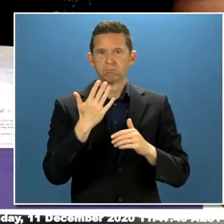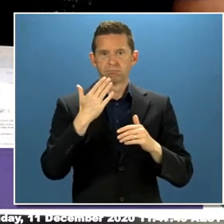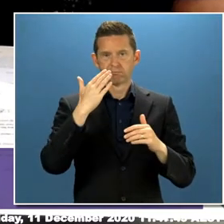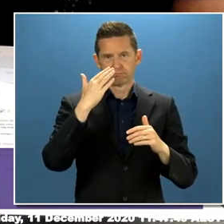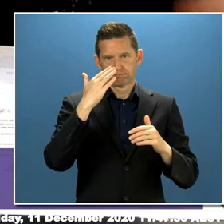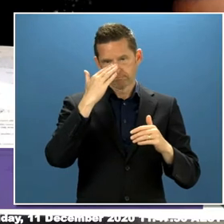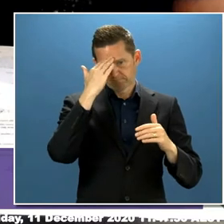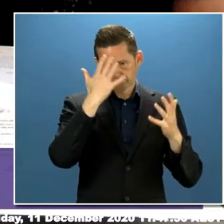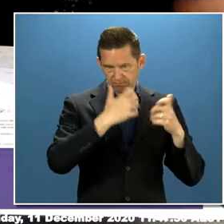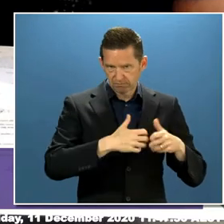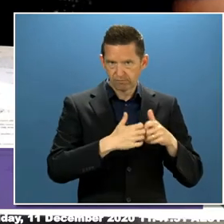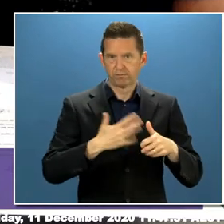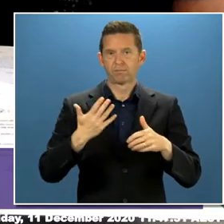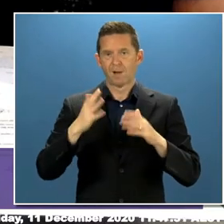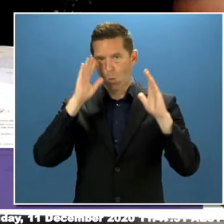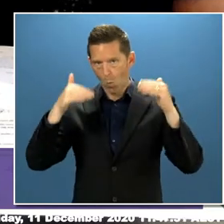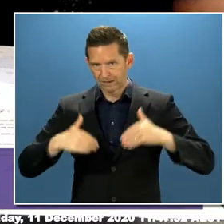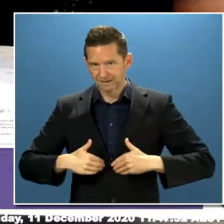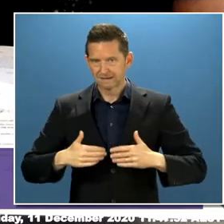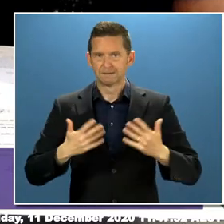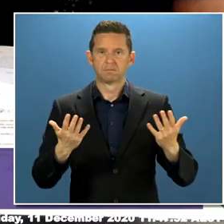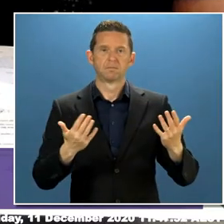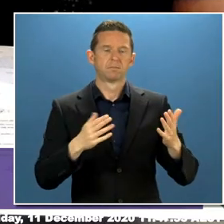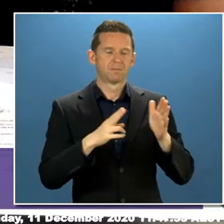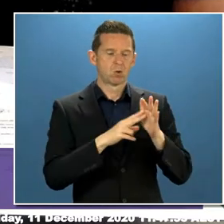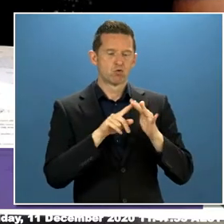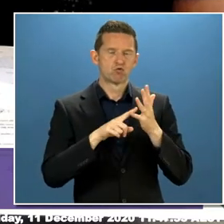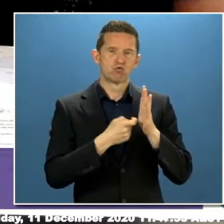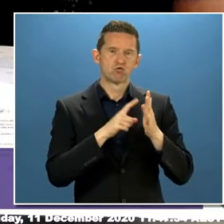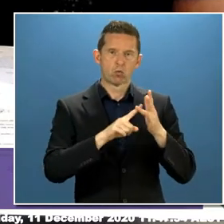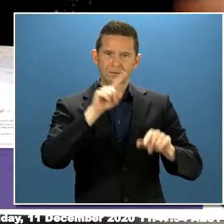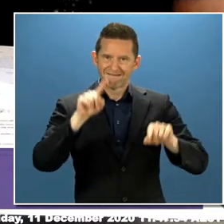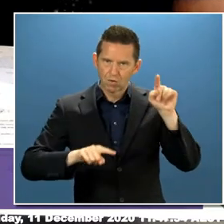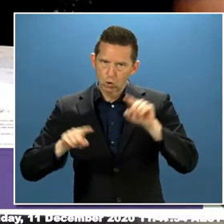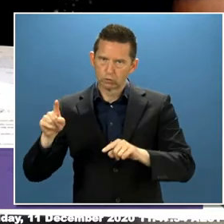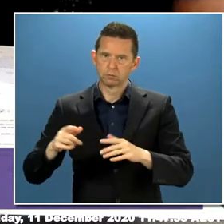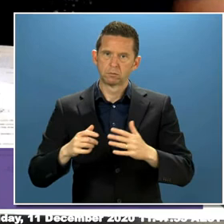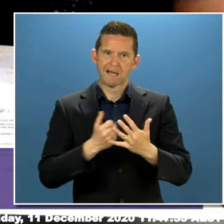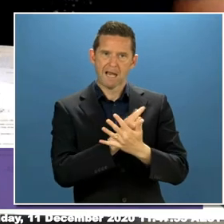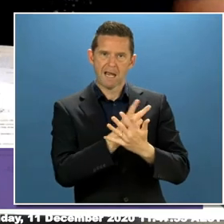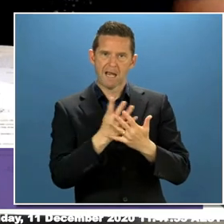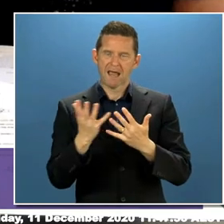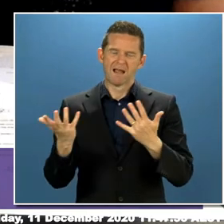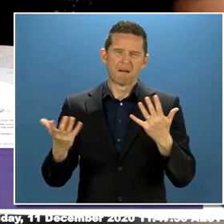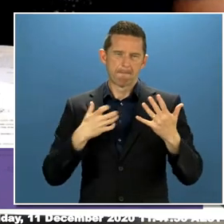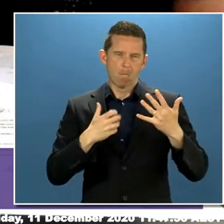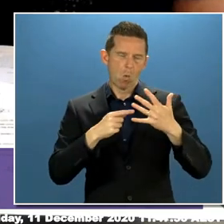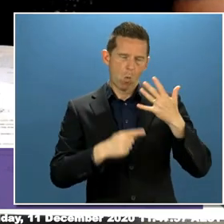autism spectrum, neurodiverse, I know I will leave one out but it is very broad.